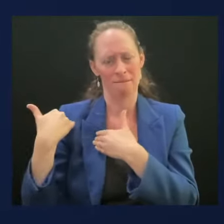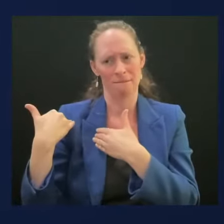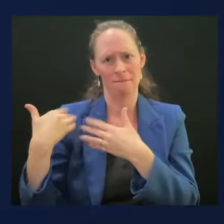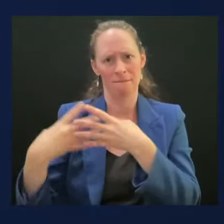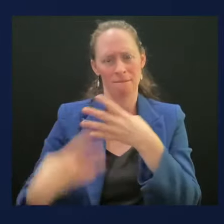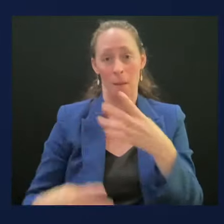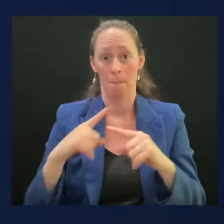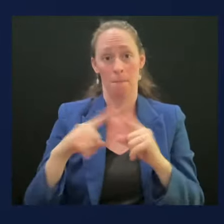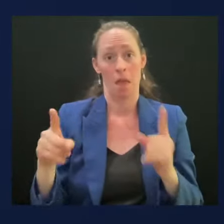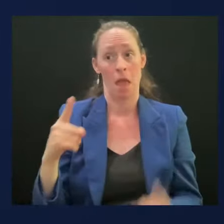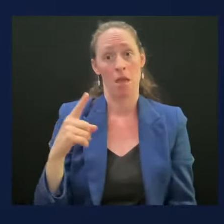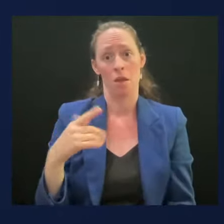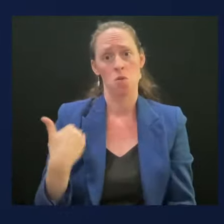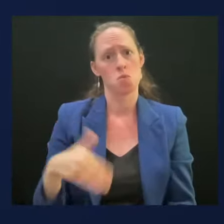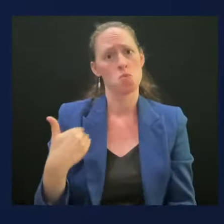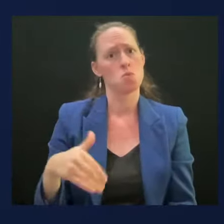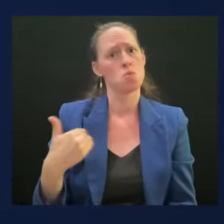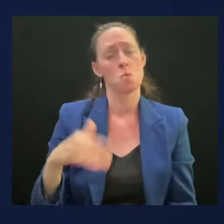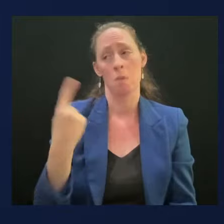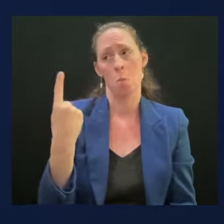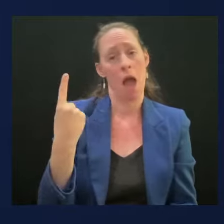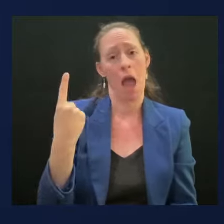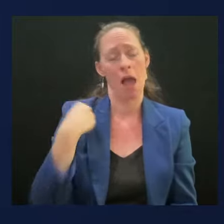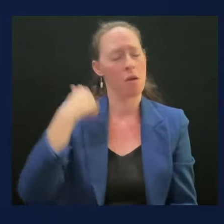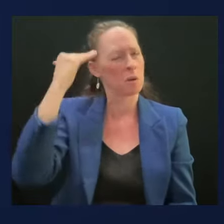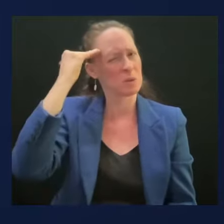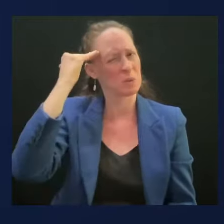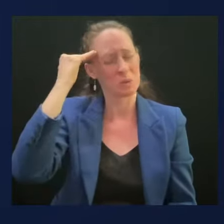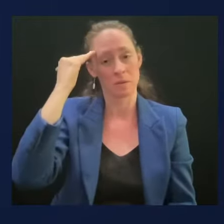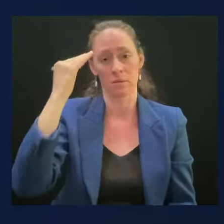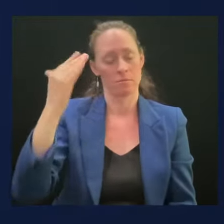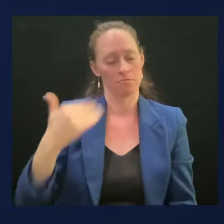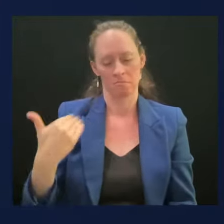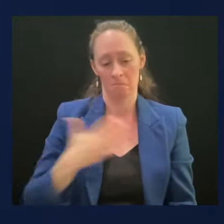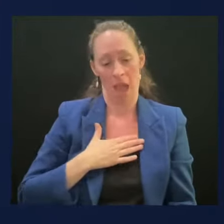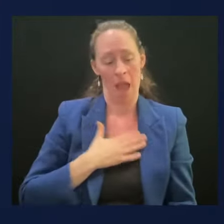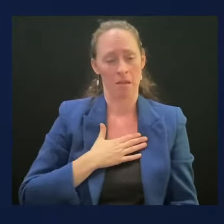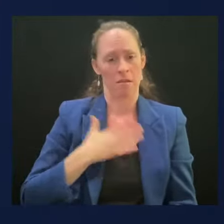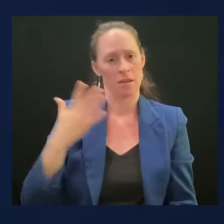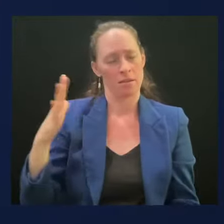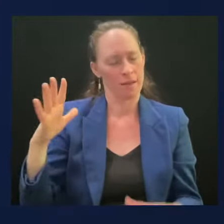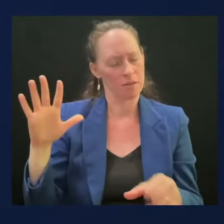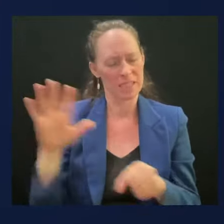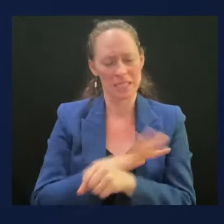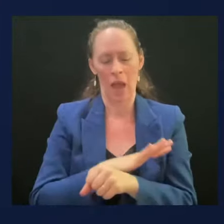to prepare those we send into harm's way and care for them